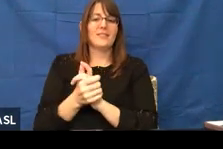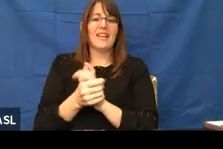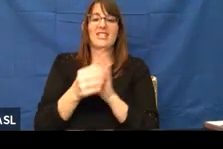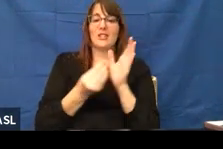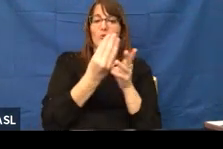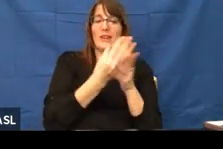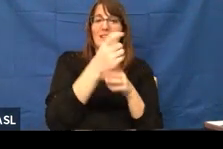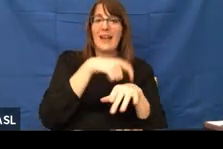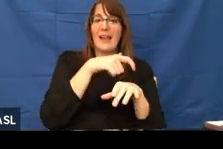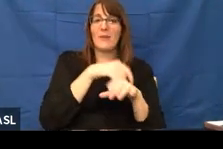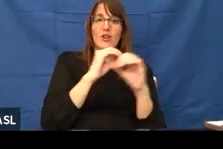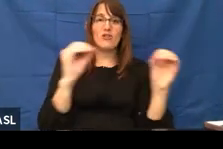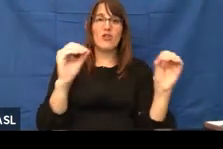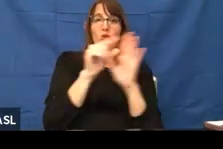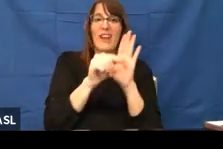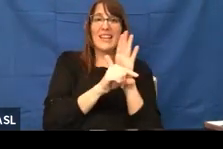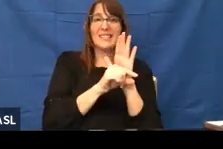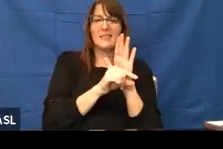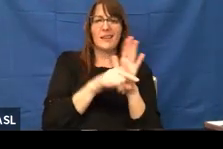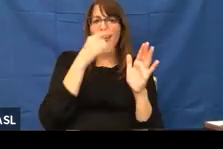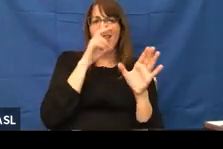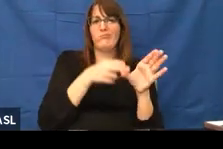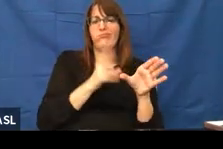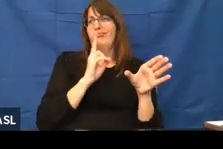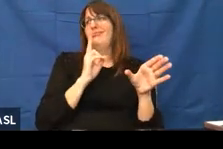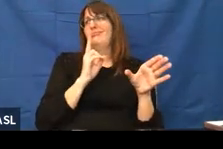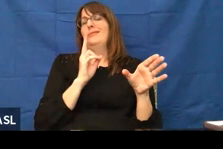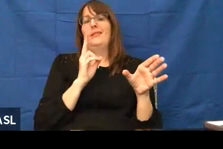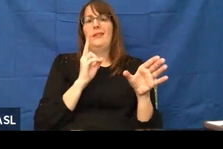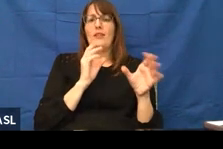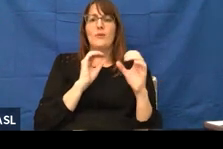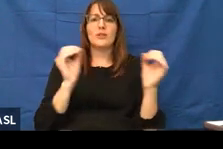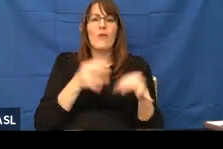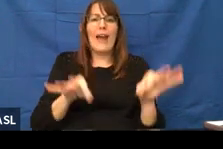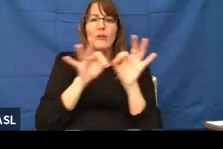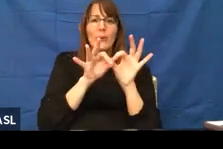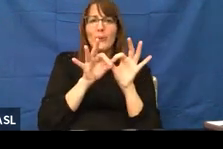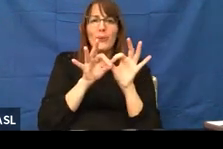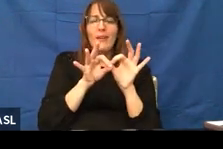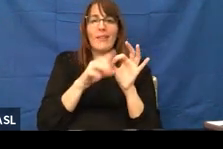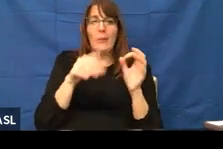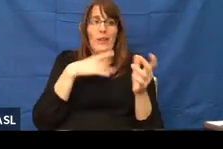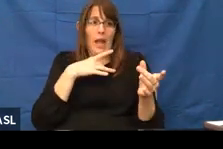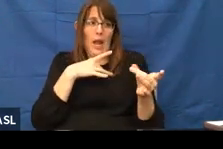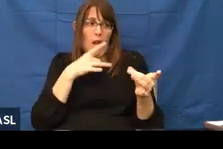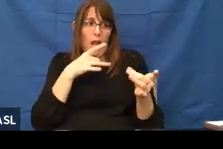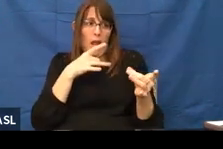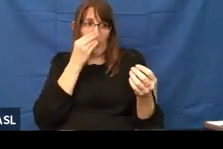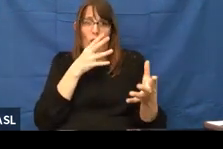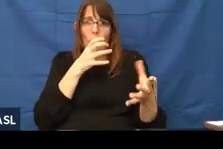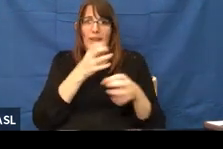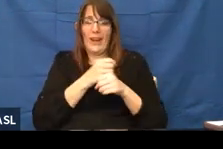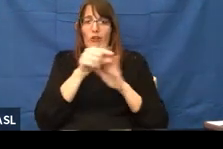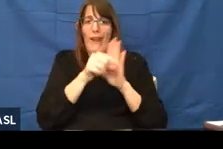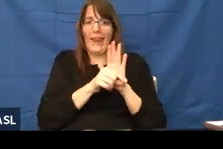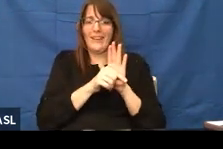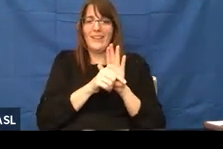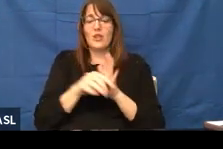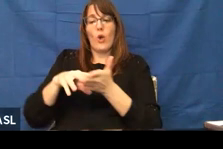Jewyl Alderson Clarke, SDCOE: They, they were out of here because the value of learning to them was a grade. And so what we want them to see is that learning and CTE is much more than a great